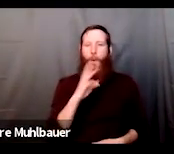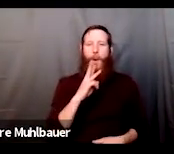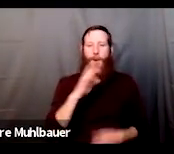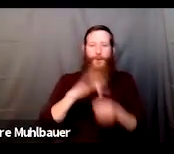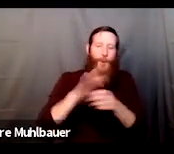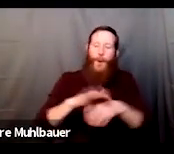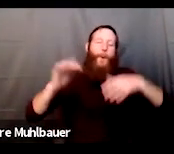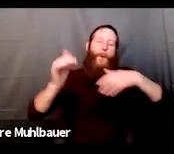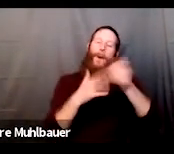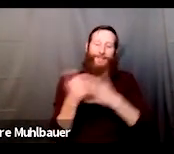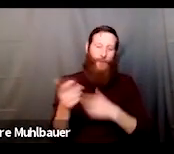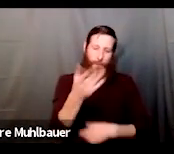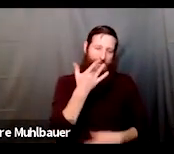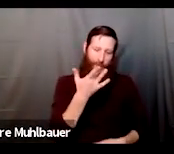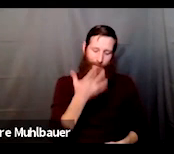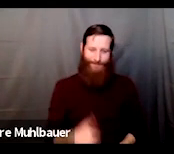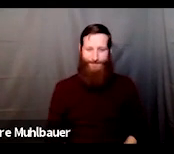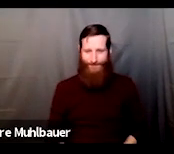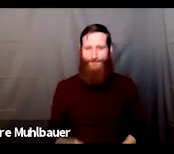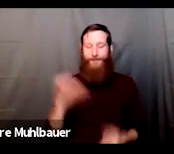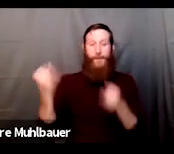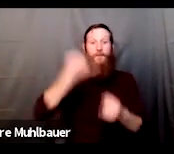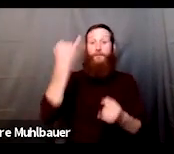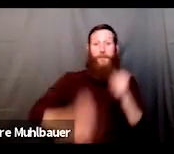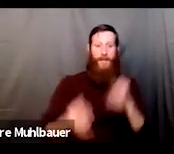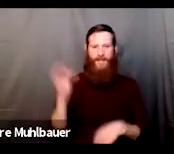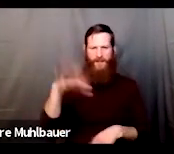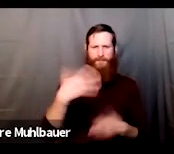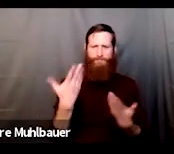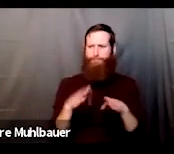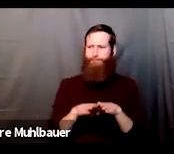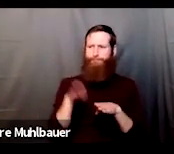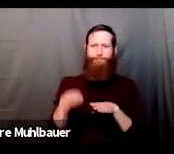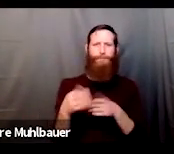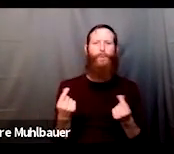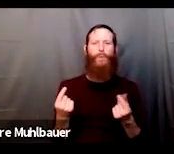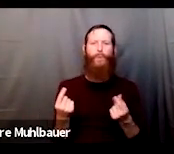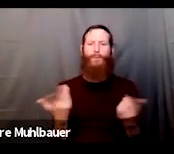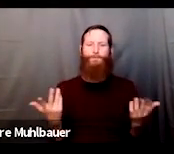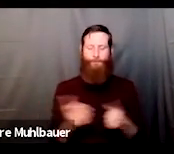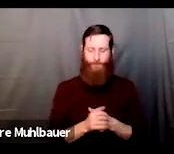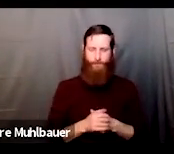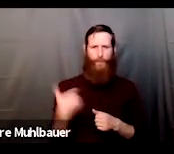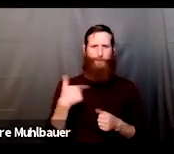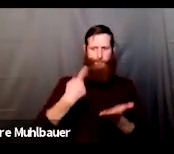Finally, I want to talk about the next steps, what you all can do now. We have covered a ton of information.